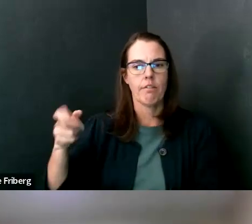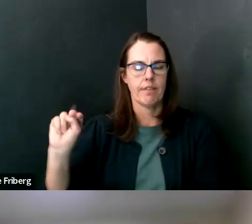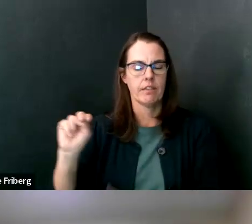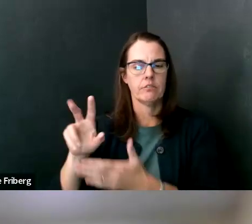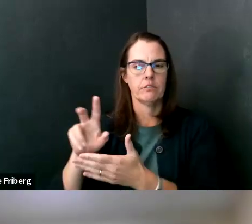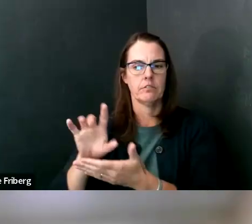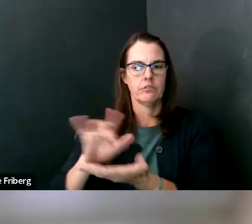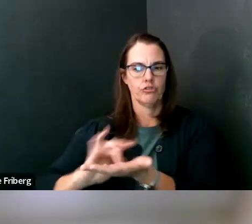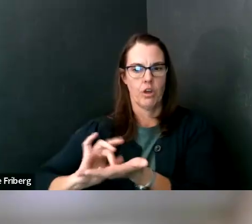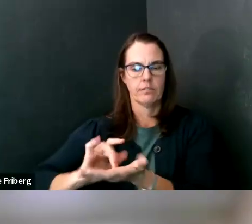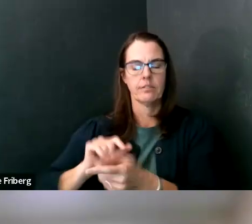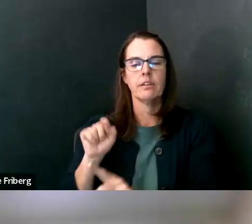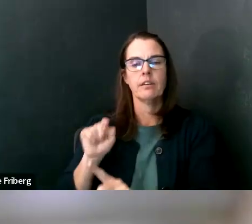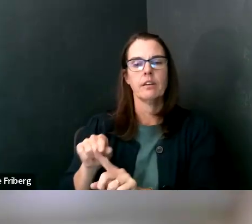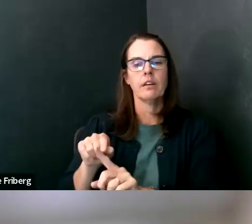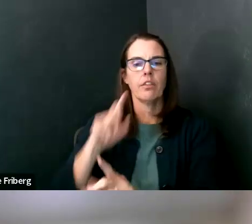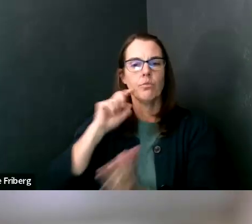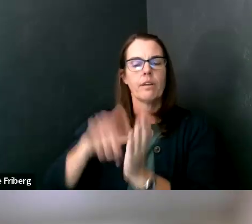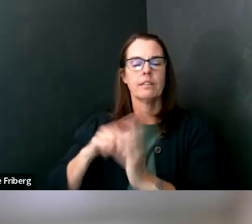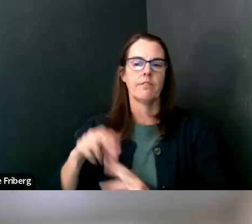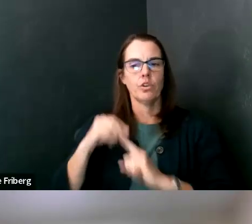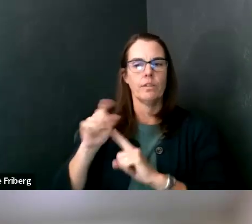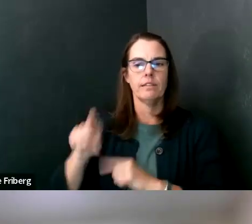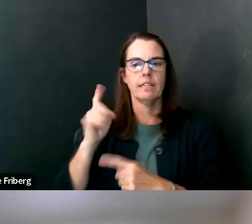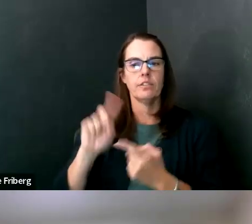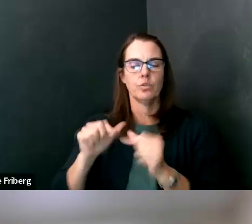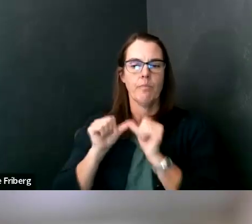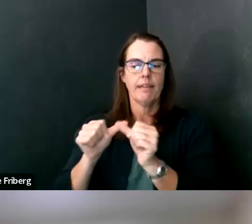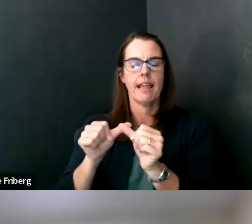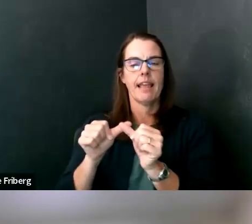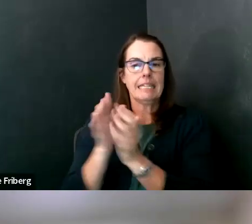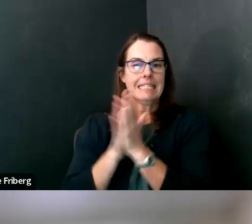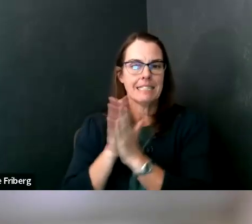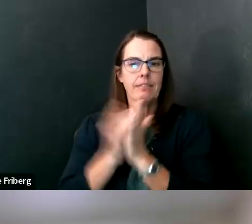In recognition of the unique need to maintain incentives for developing new therapies,